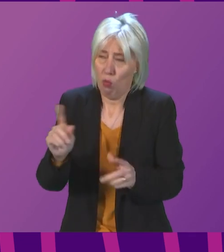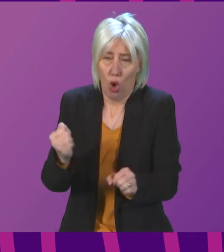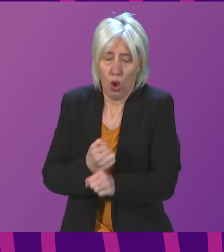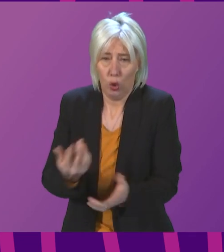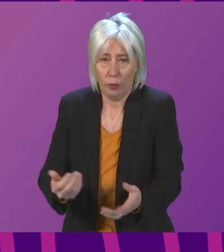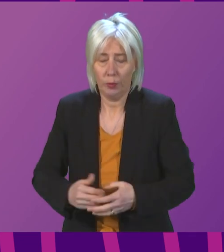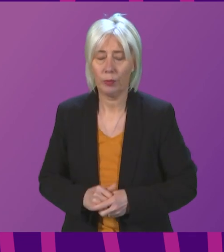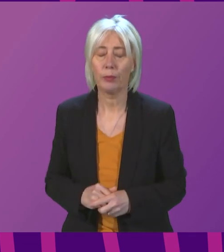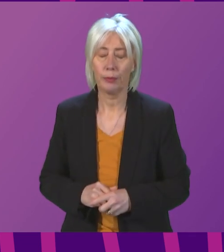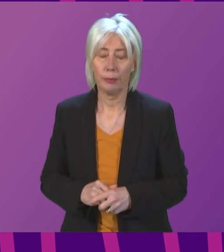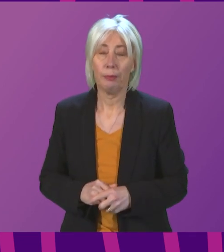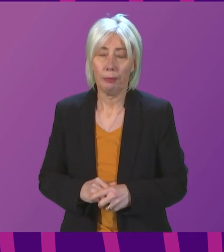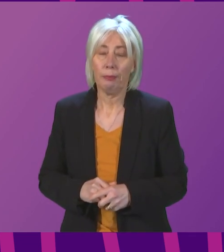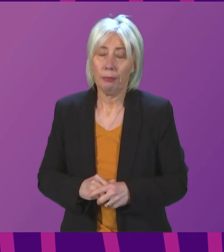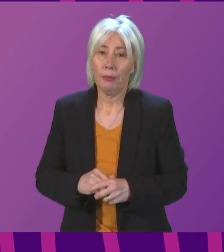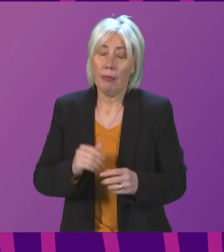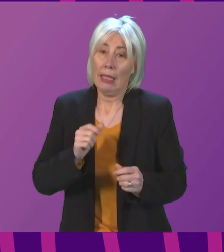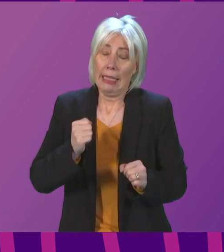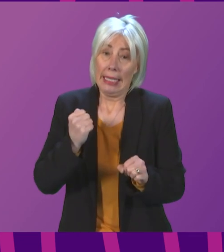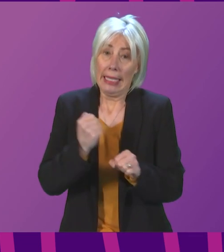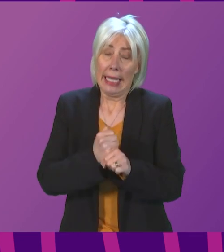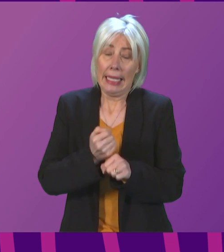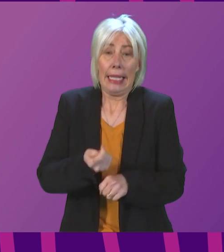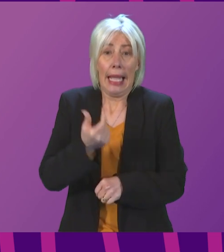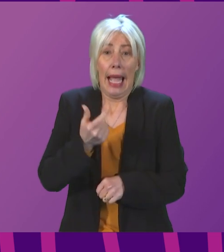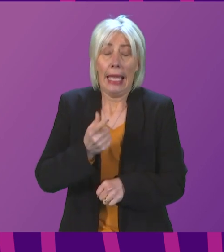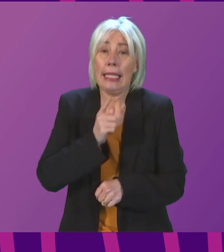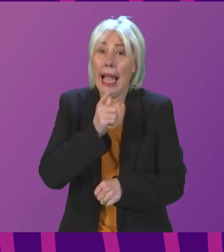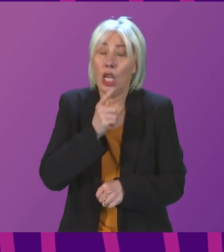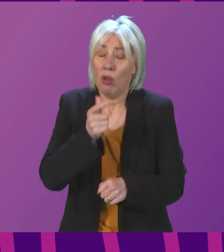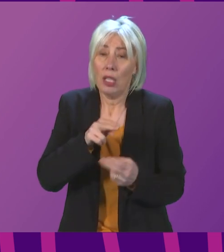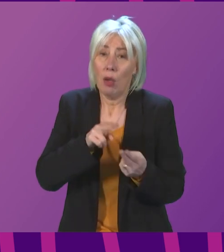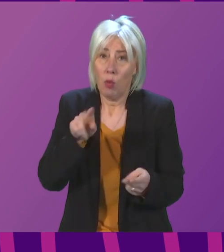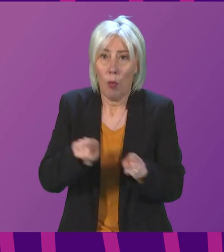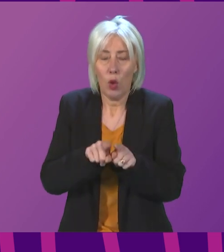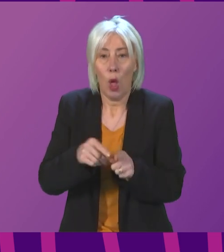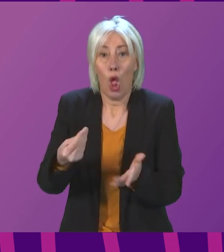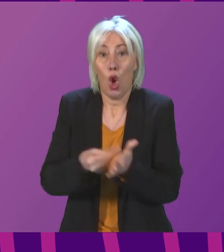The energy and cost of living crisis is increasing on a daily basis.